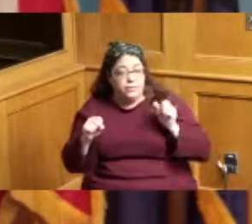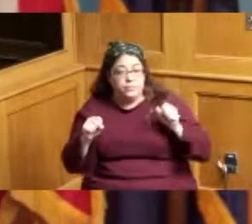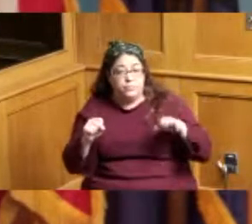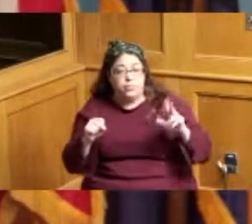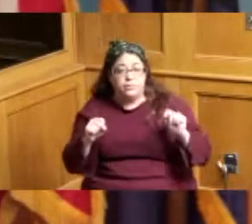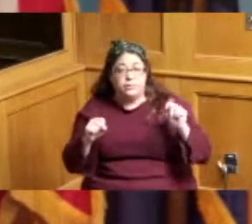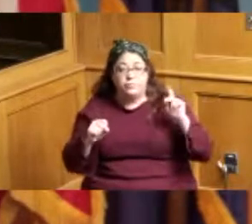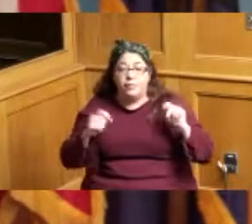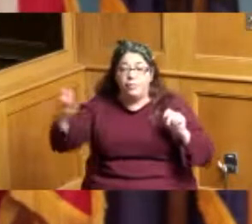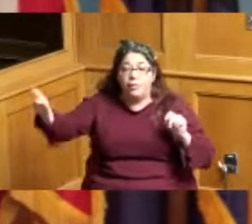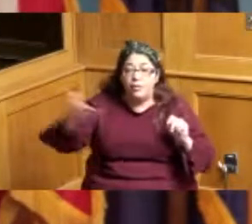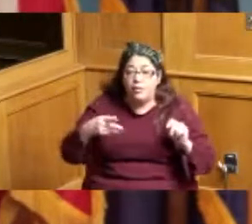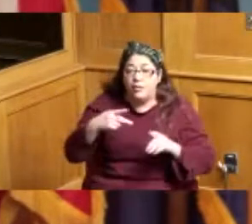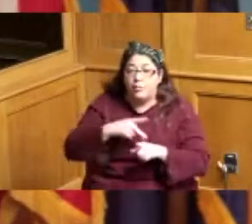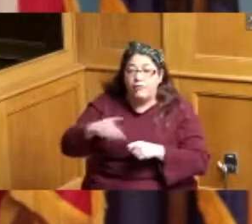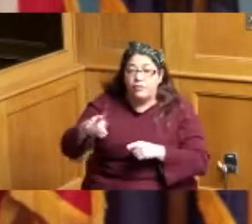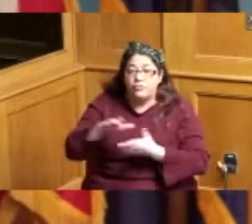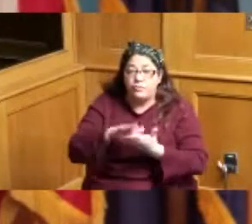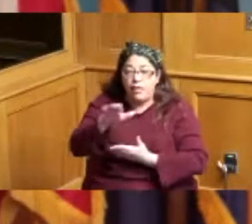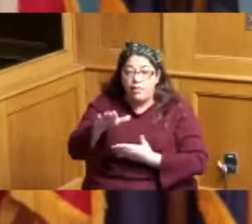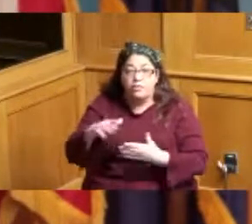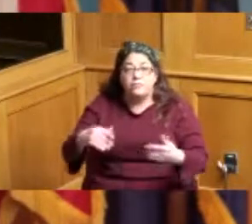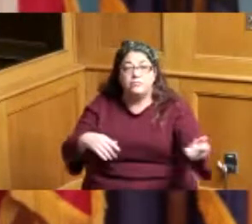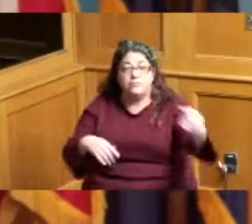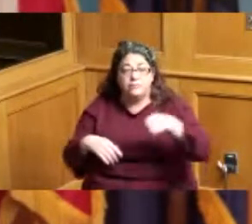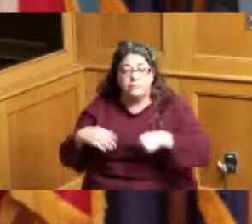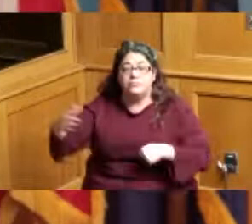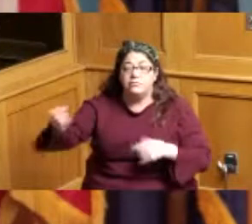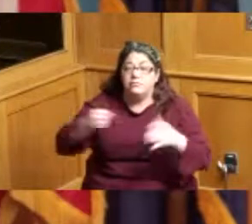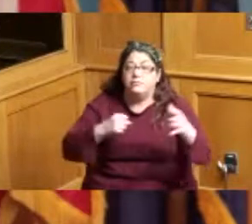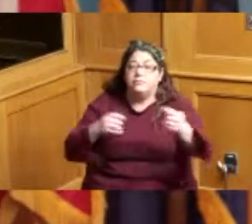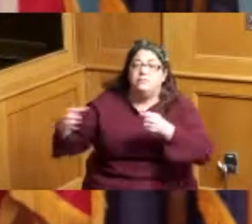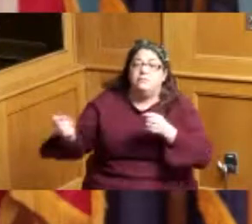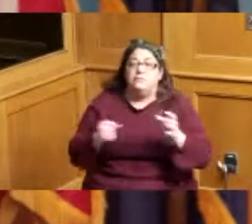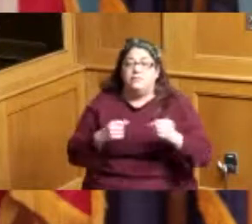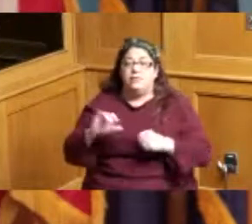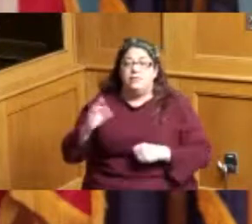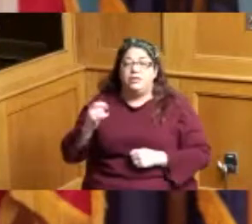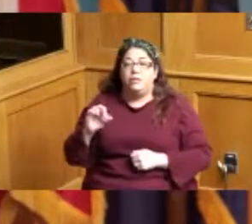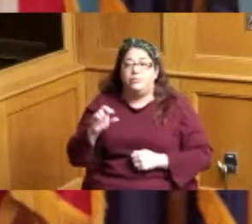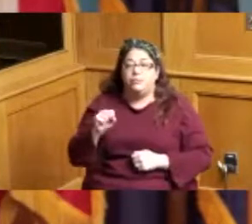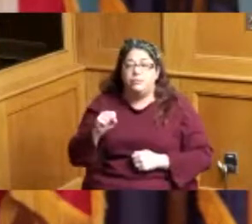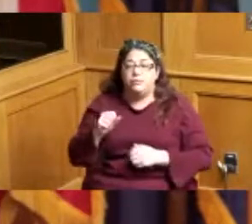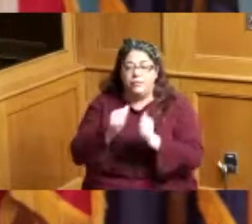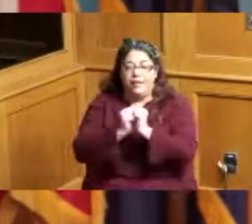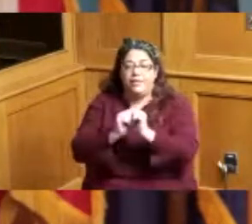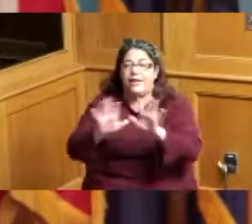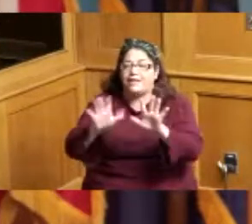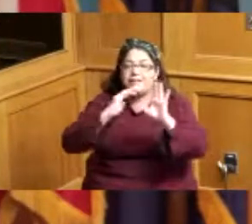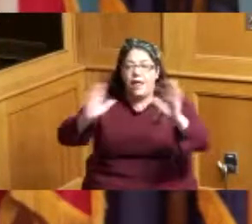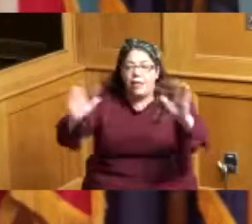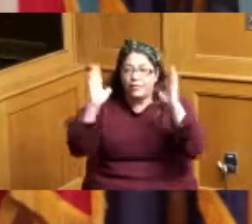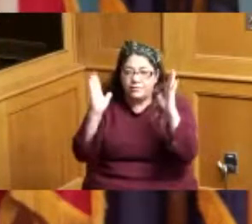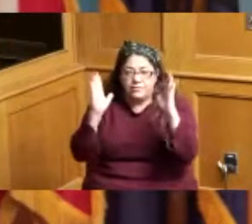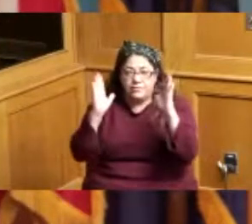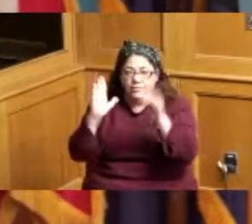from professional college sports I brought people from the chamber I said listen let's come together